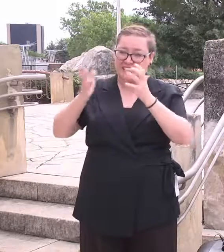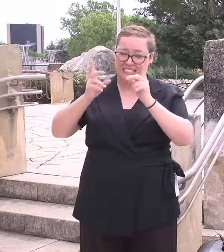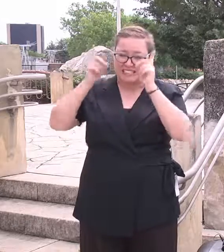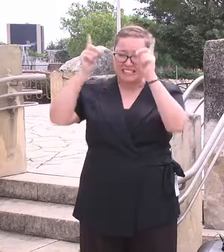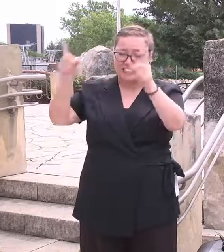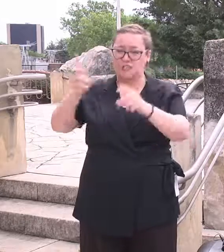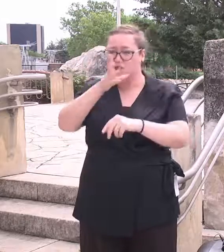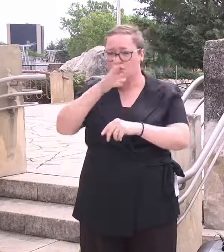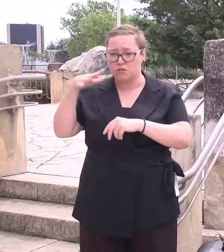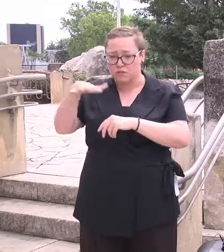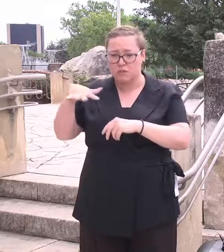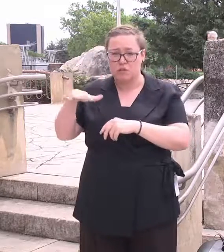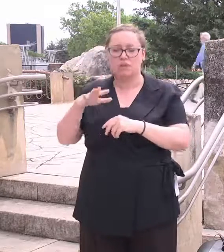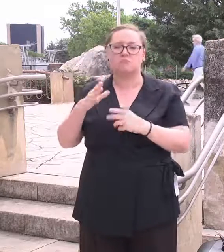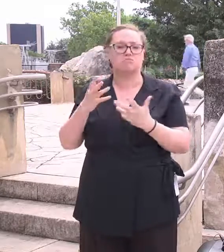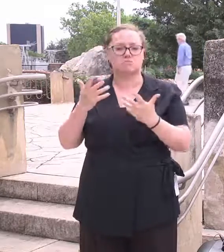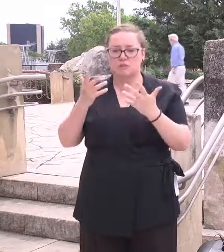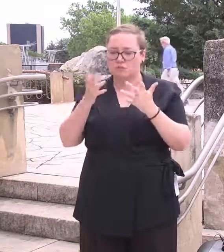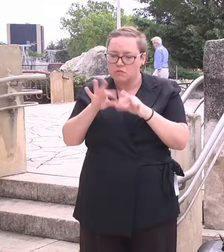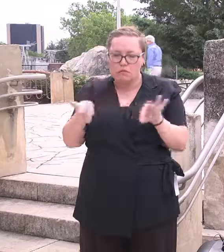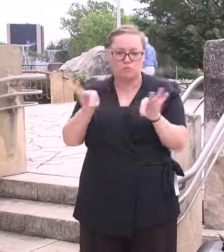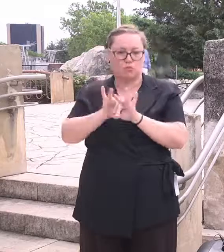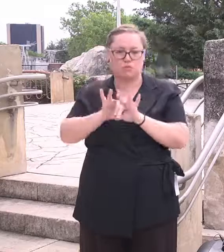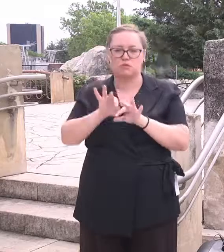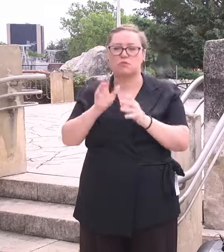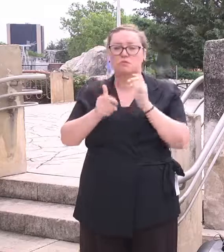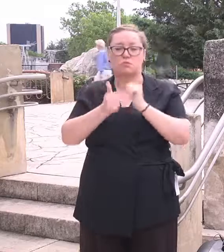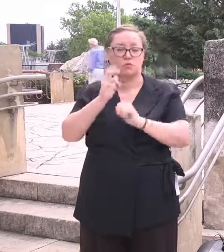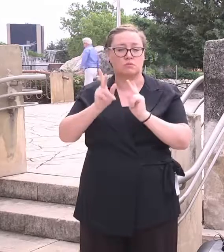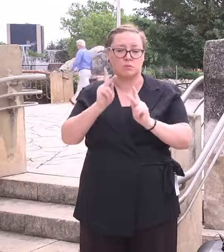are carrying this equipment with them they may or may not have ever been formally trained how to do